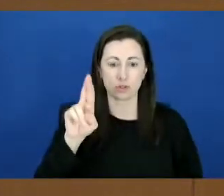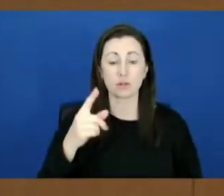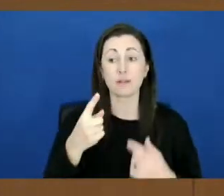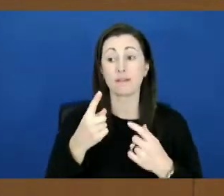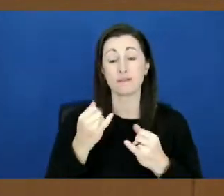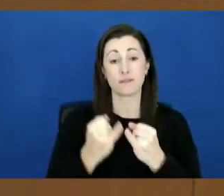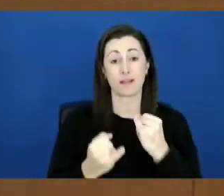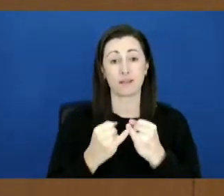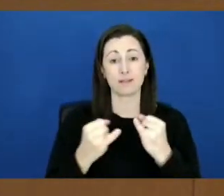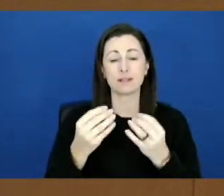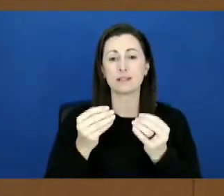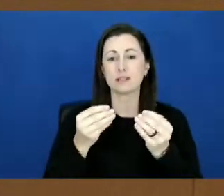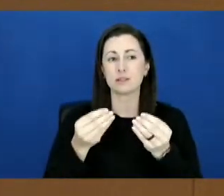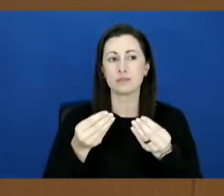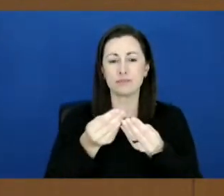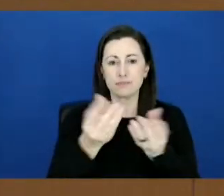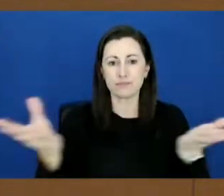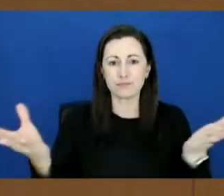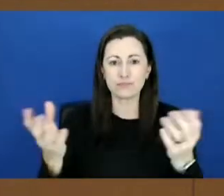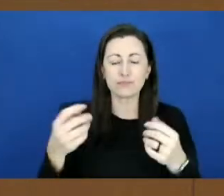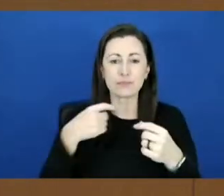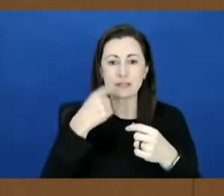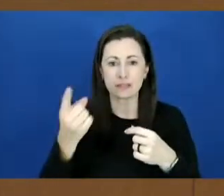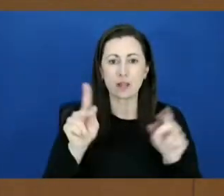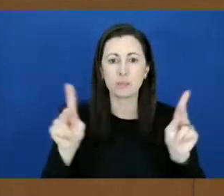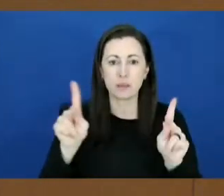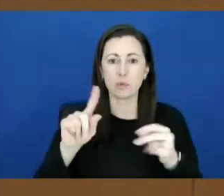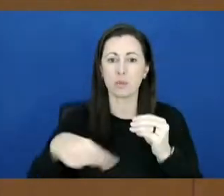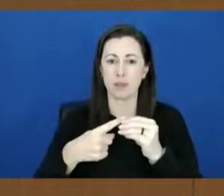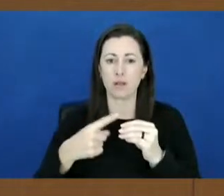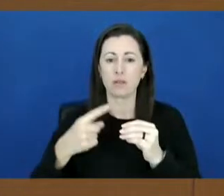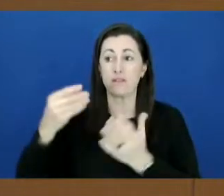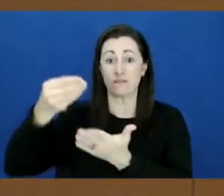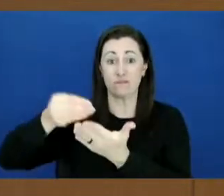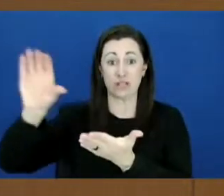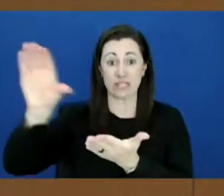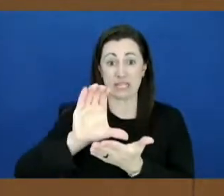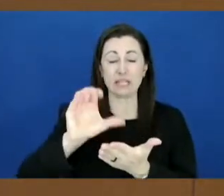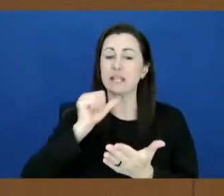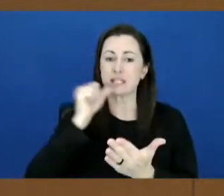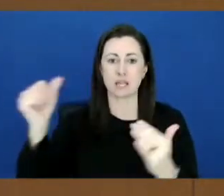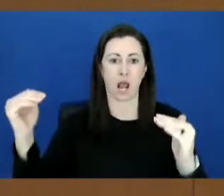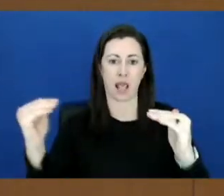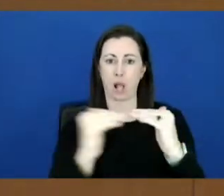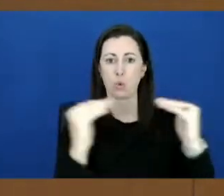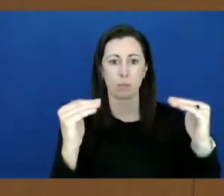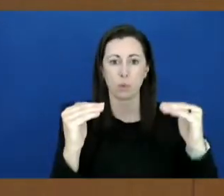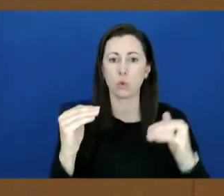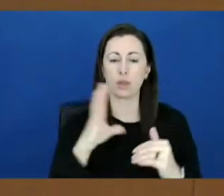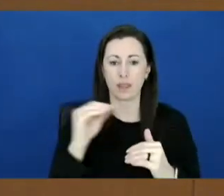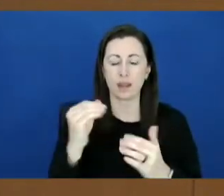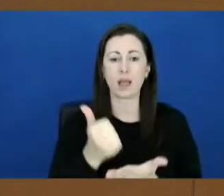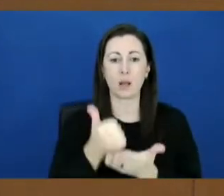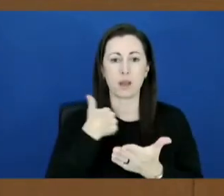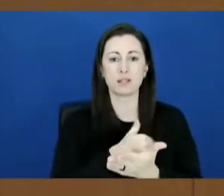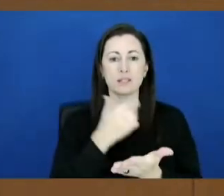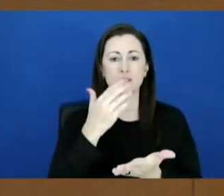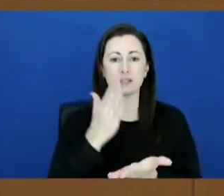OR LUNG CANCER. AND FINALLY, SPREAD THE WORD